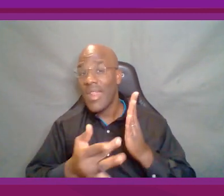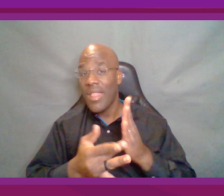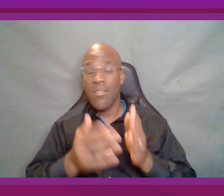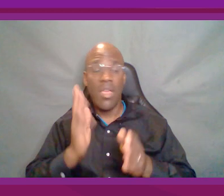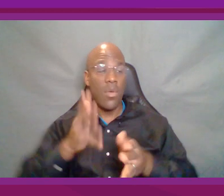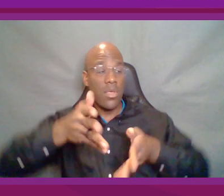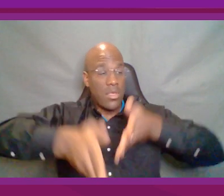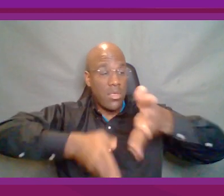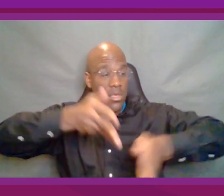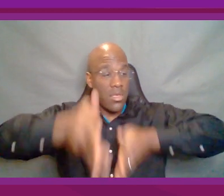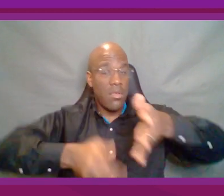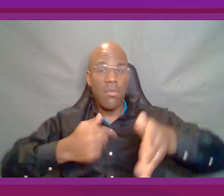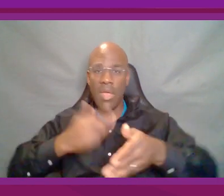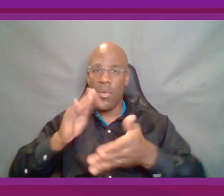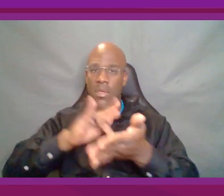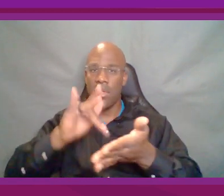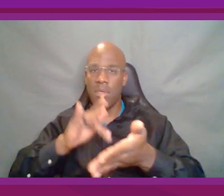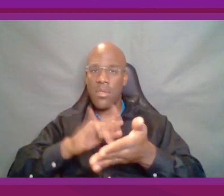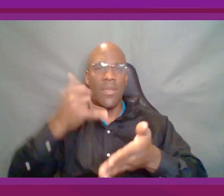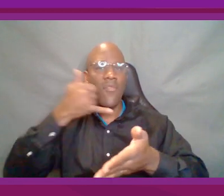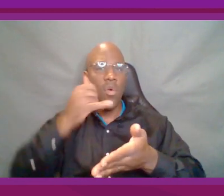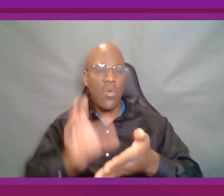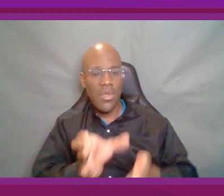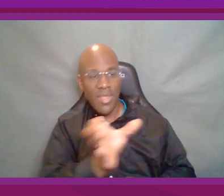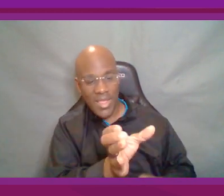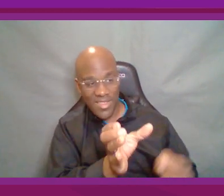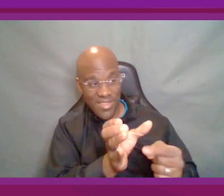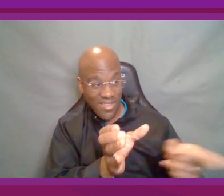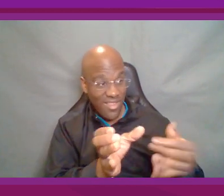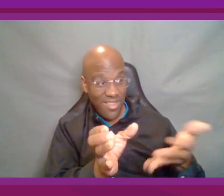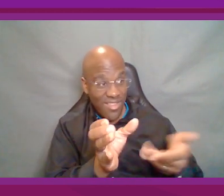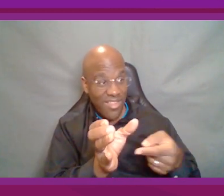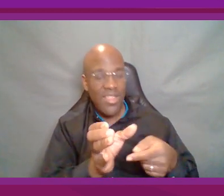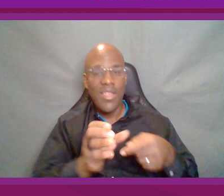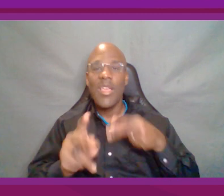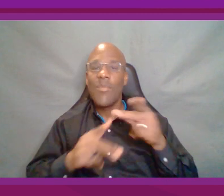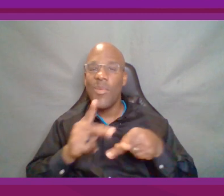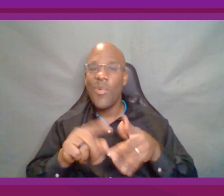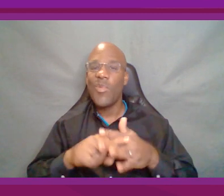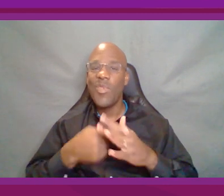texting, I'm going to tap on my phone, and so for me I think the silver lining here was people start